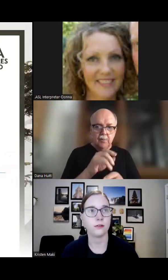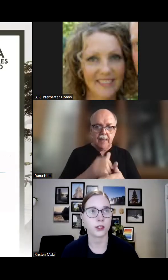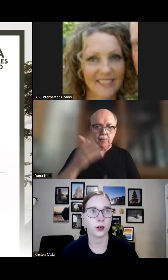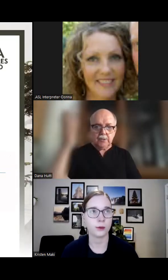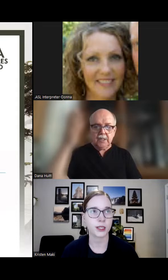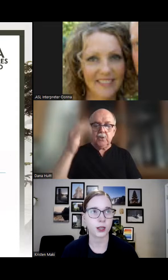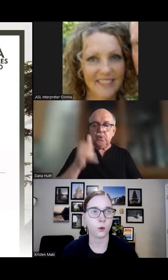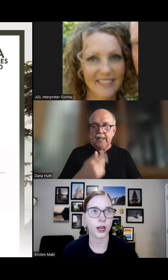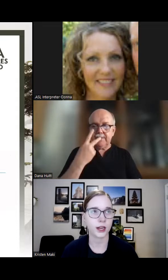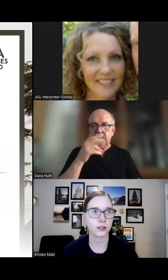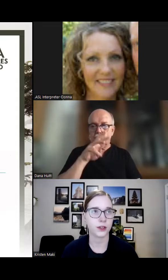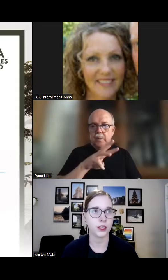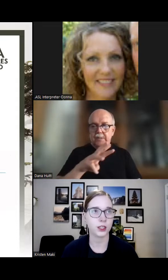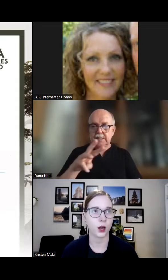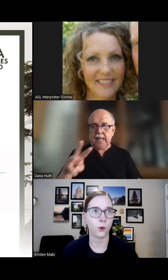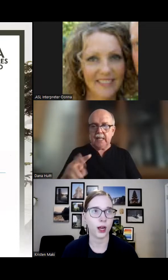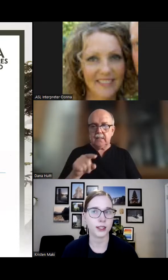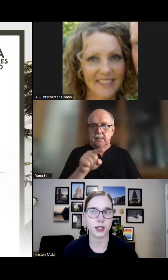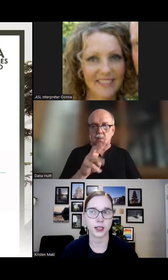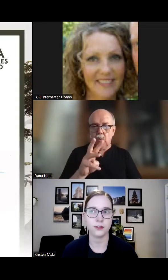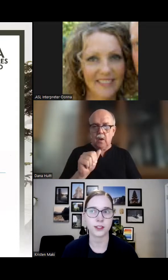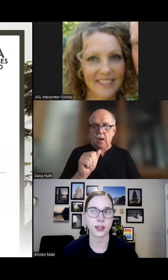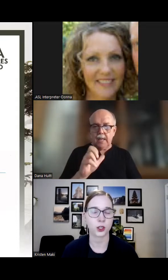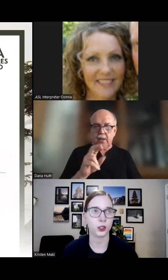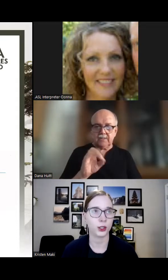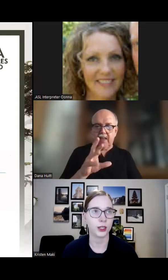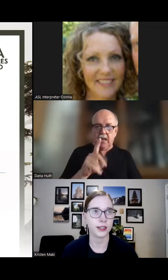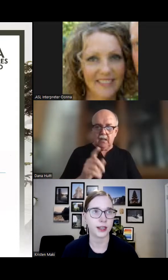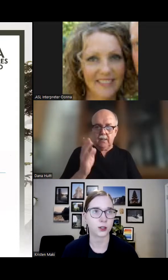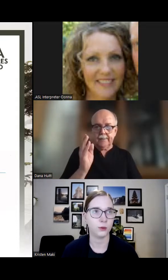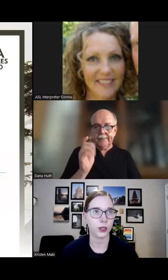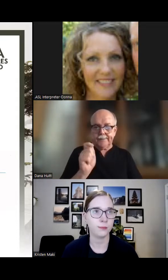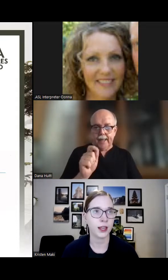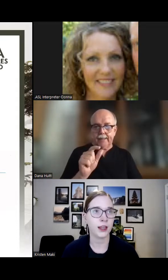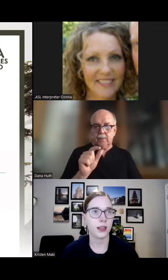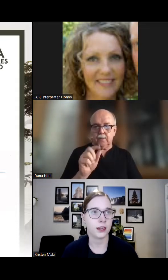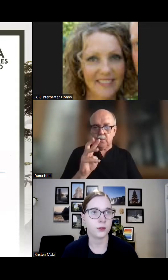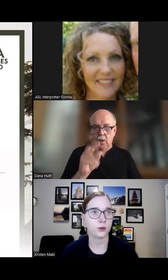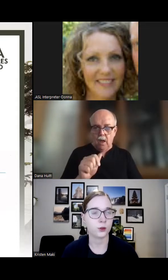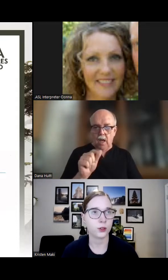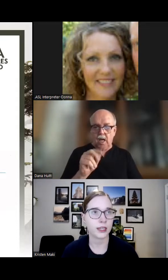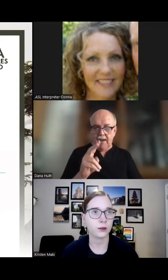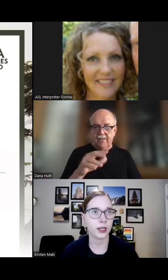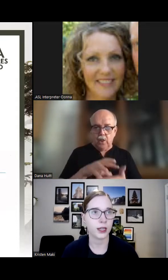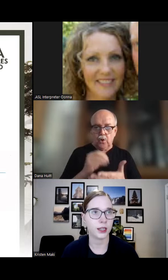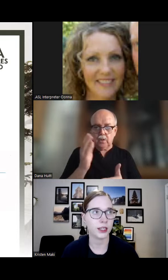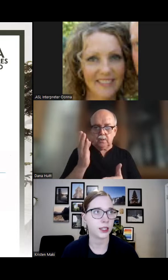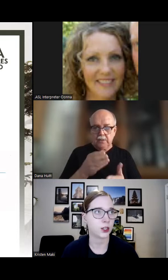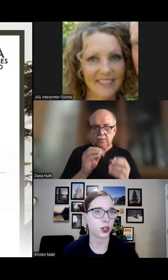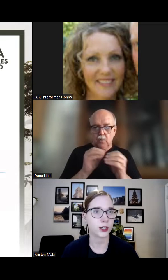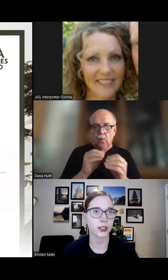option.